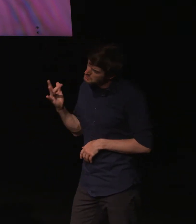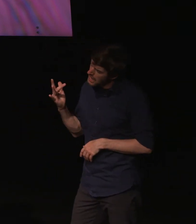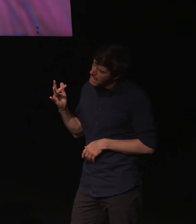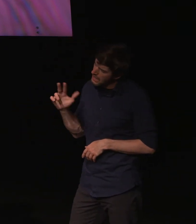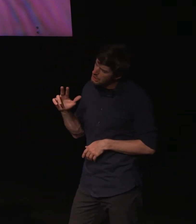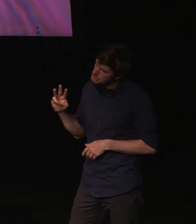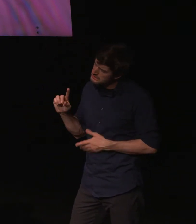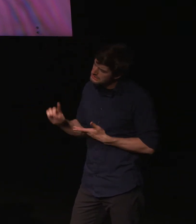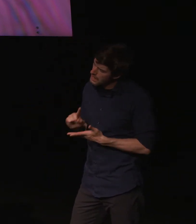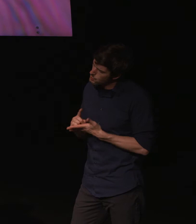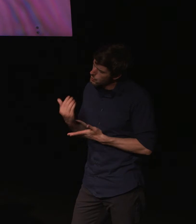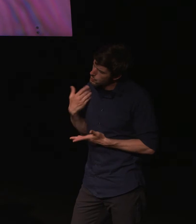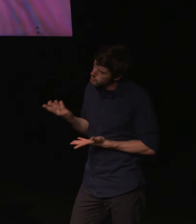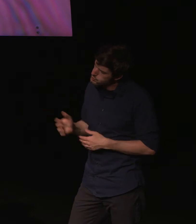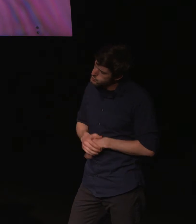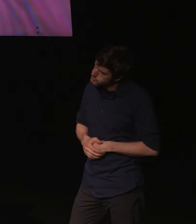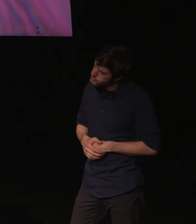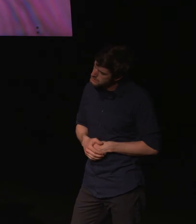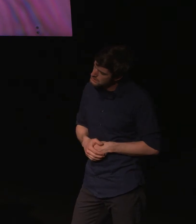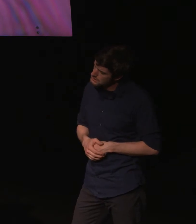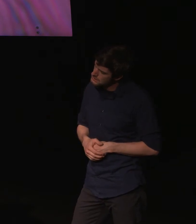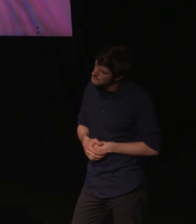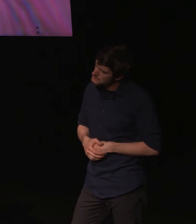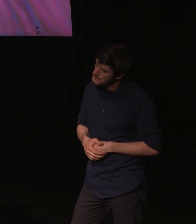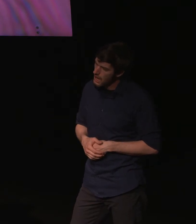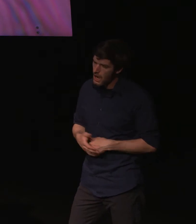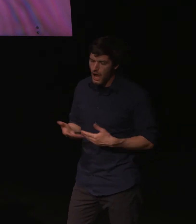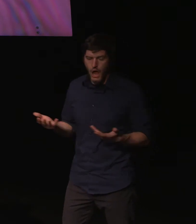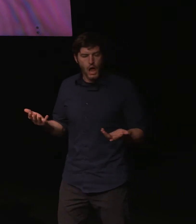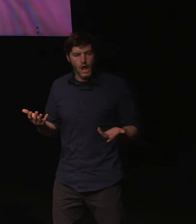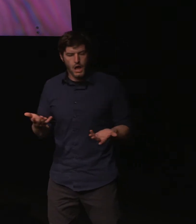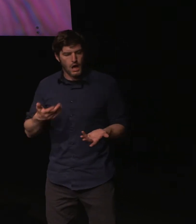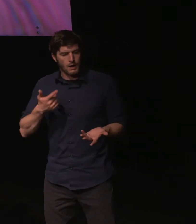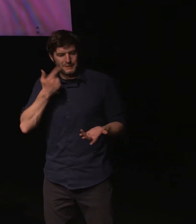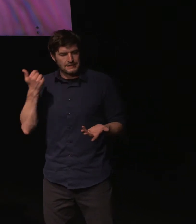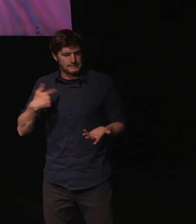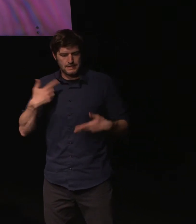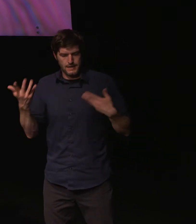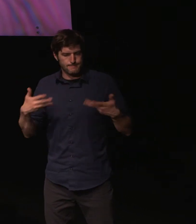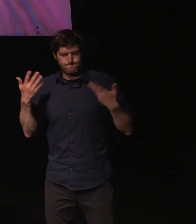"Well, because I... was... trying to sleep,